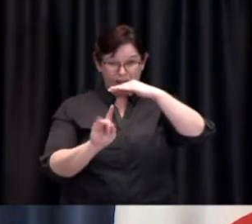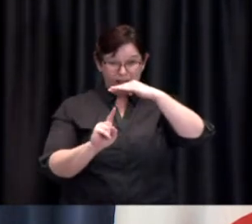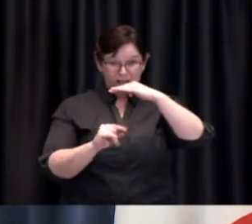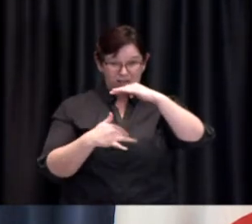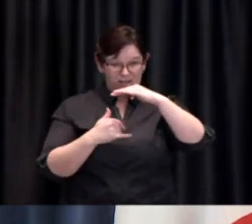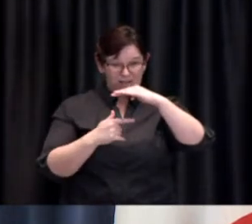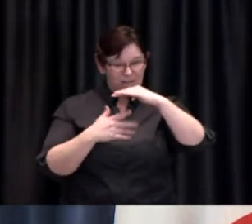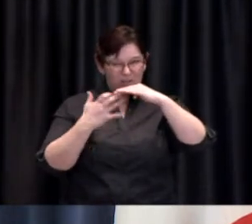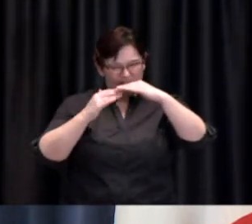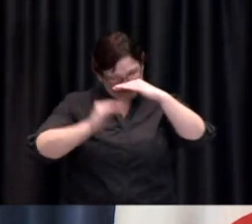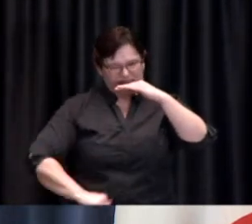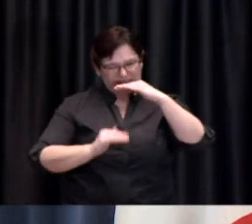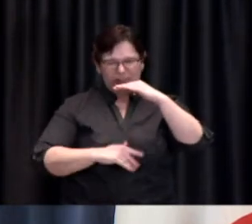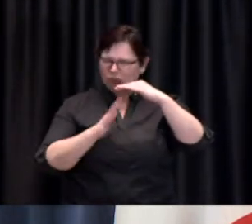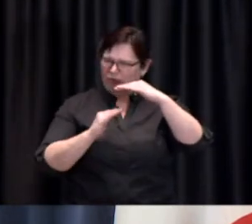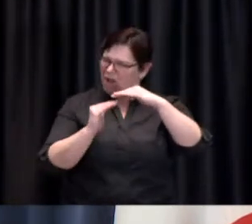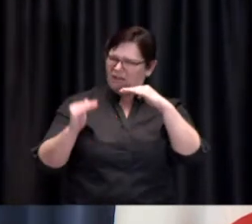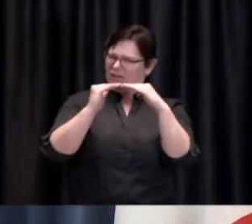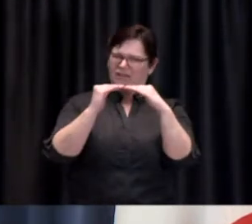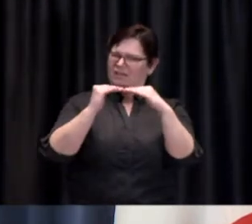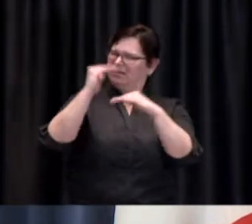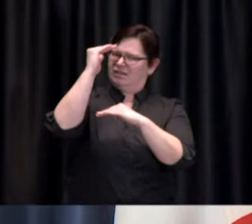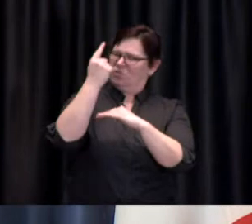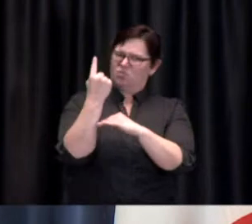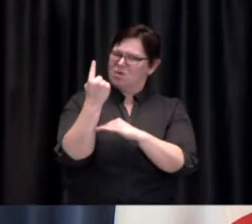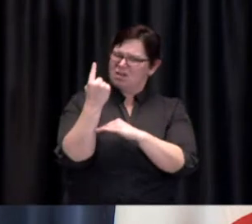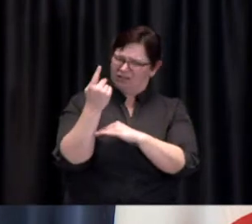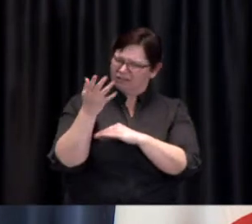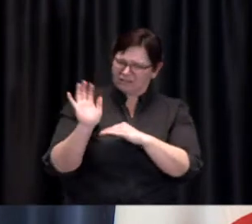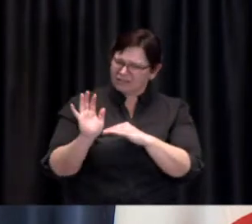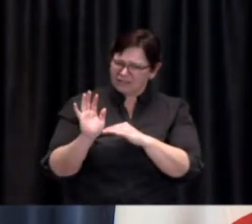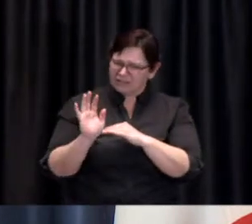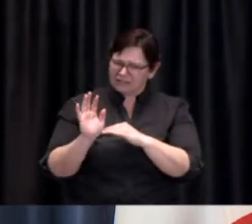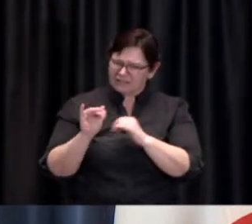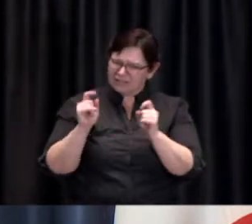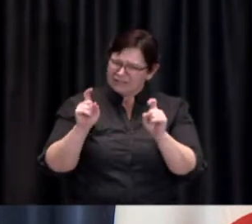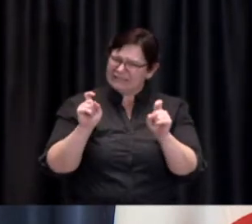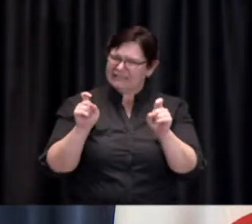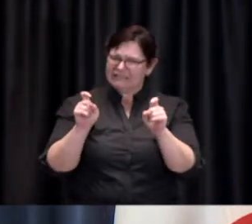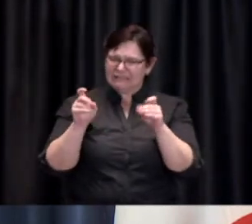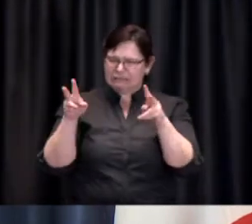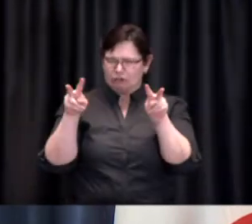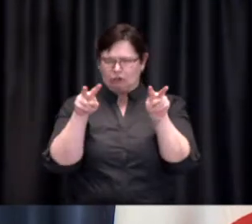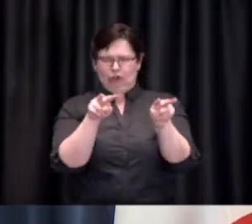but to you know bring this more to a positive note we know that this can be controlled